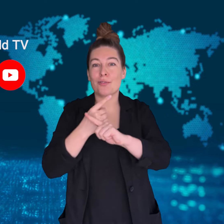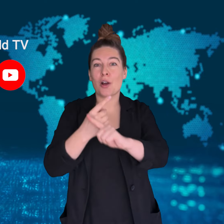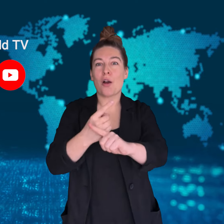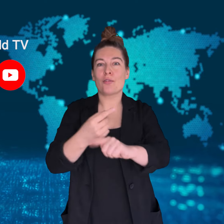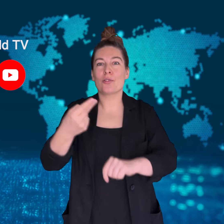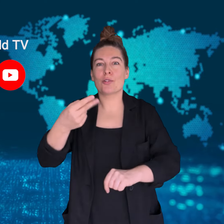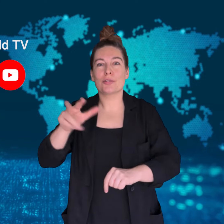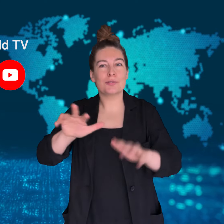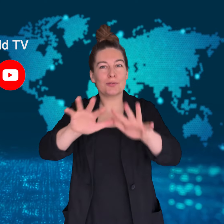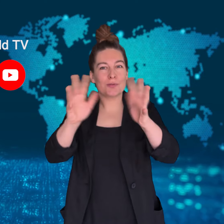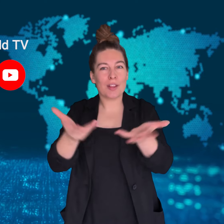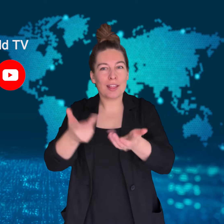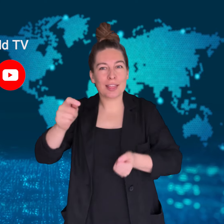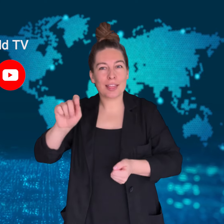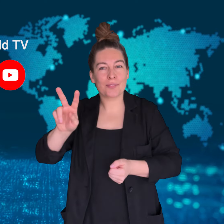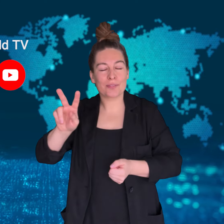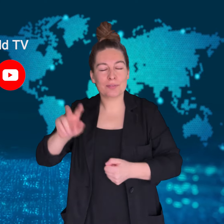get new video updates!